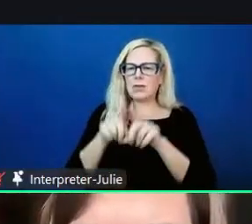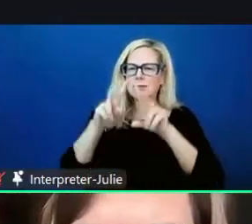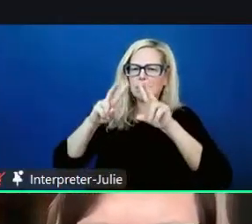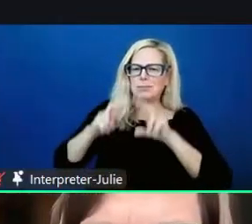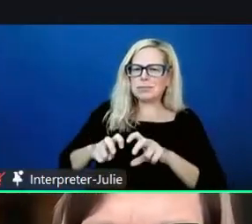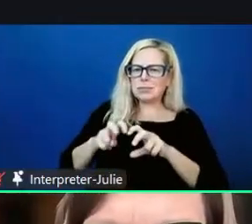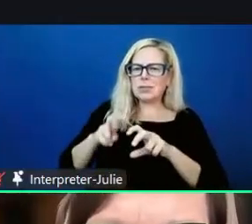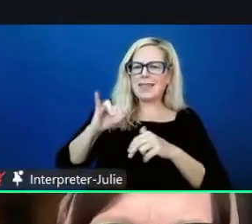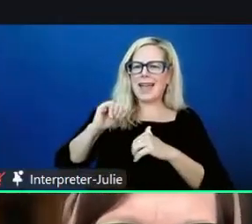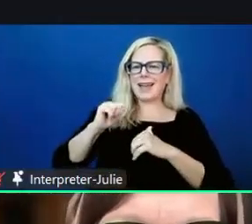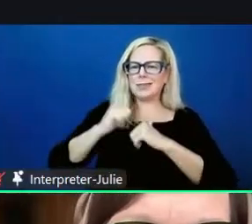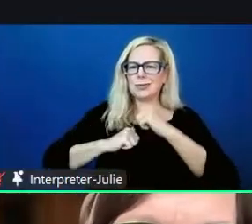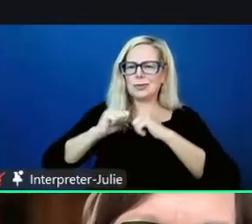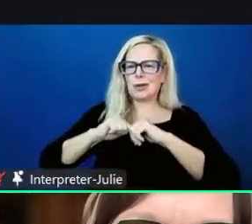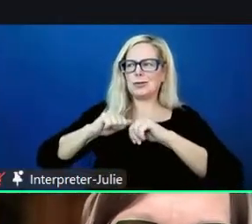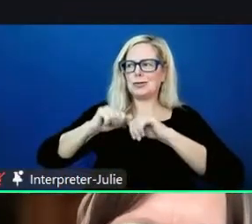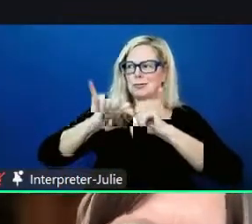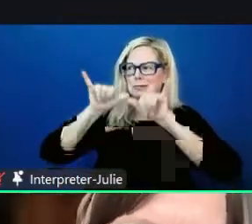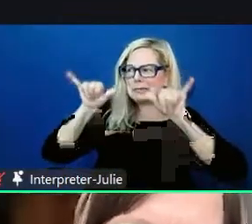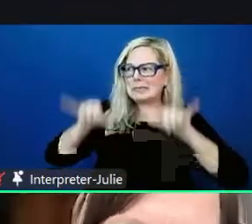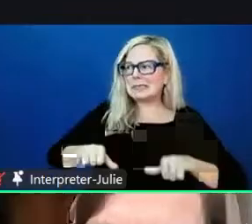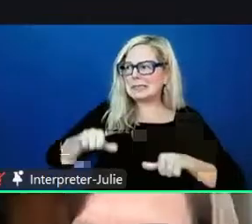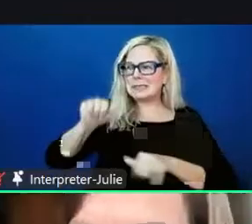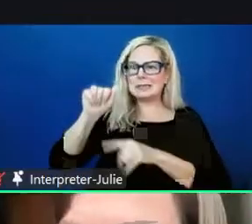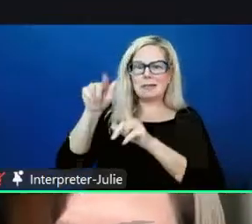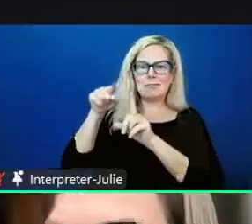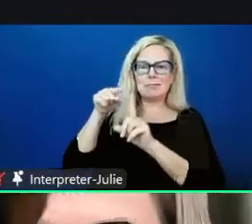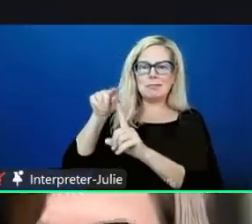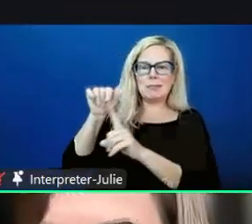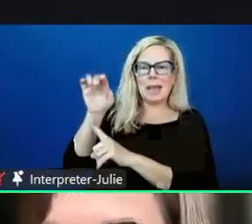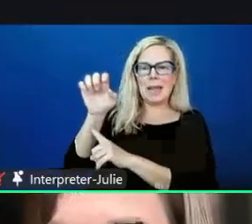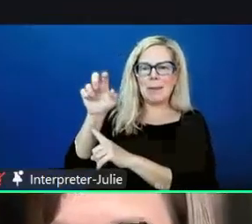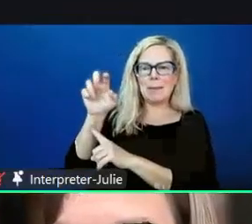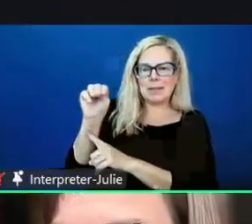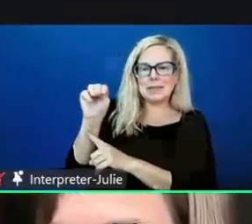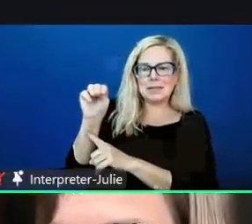some of that structural ableism as we know our policies,